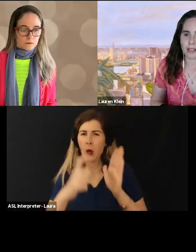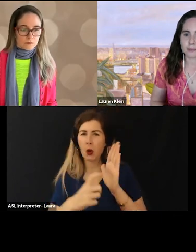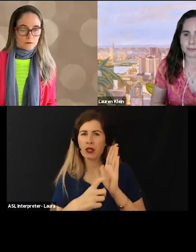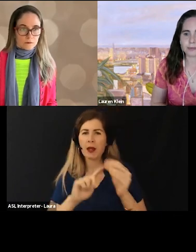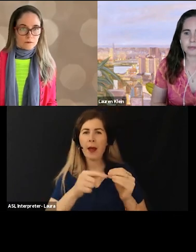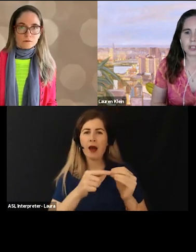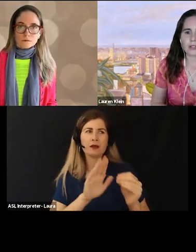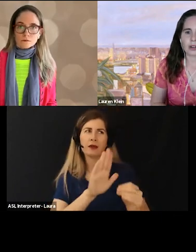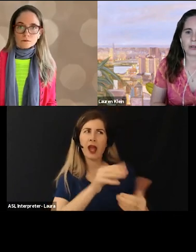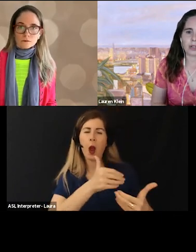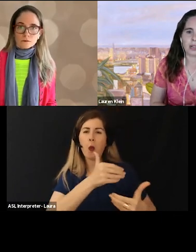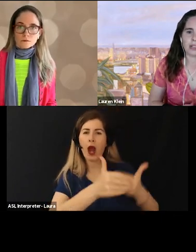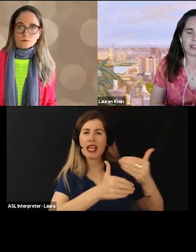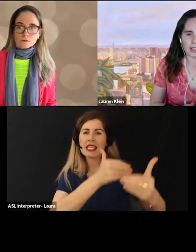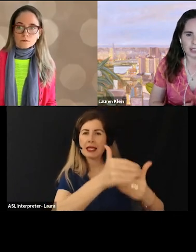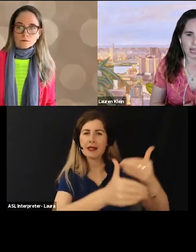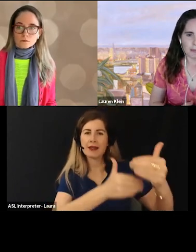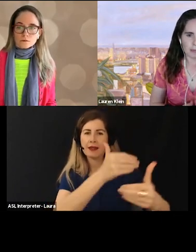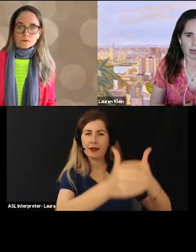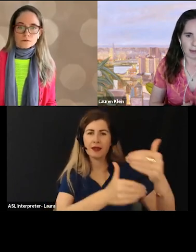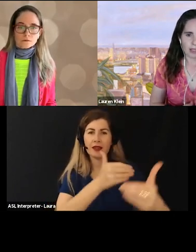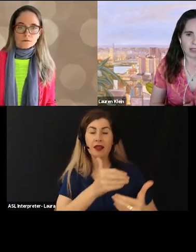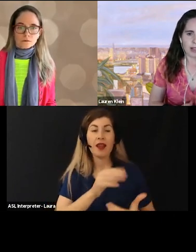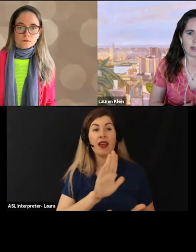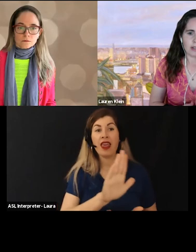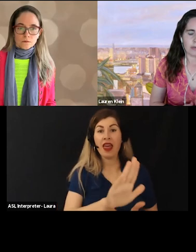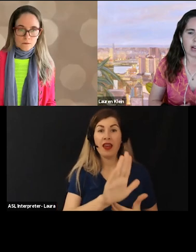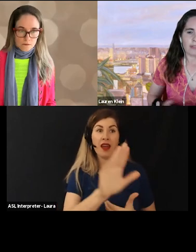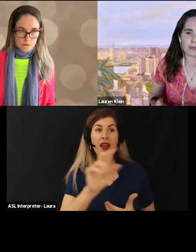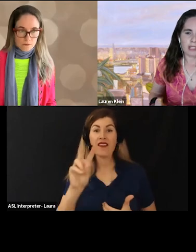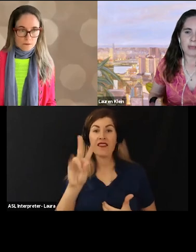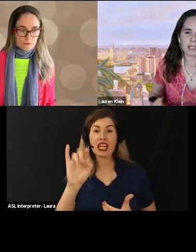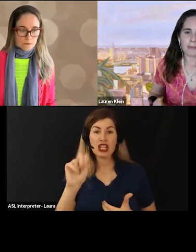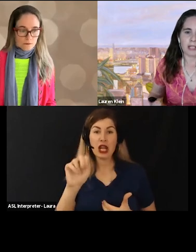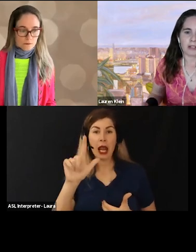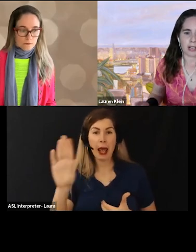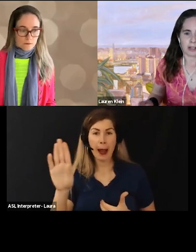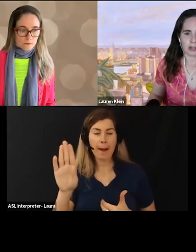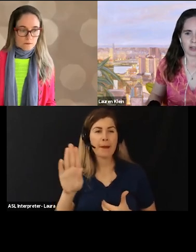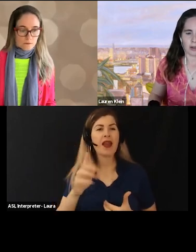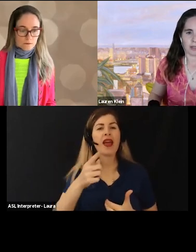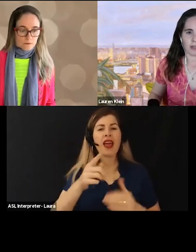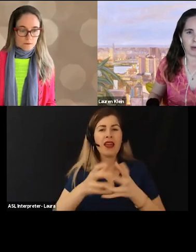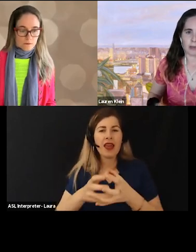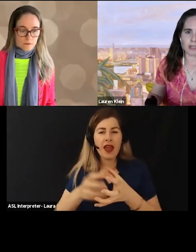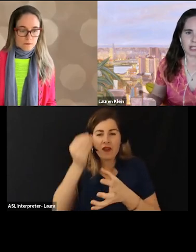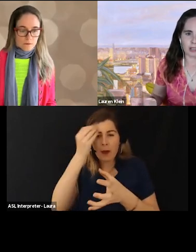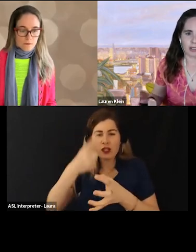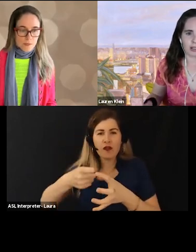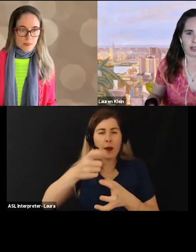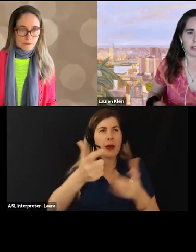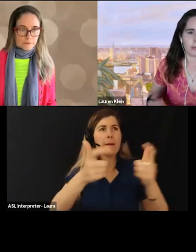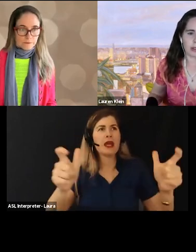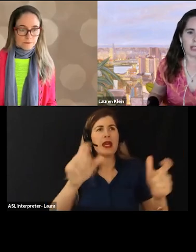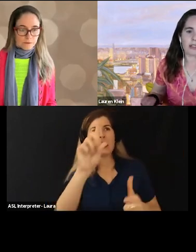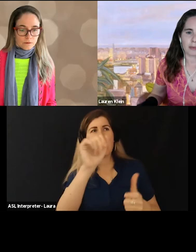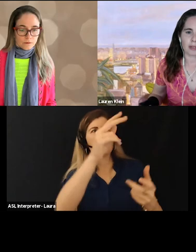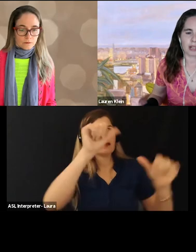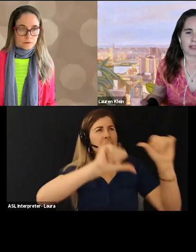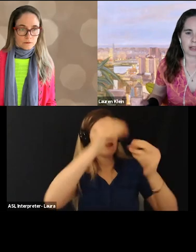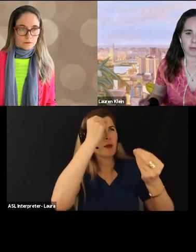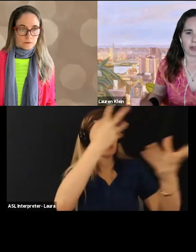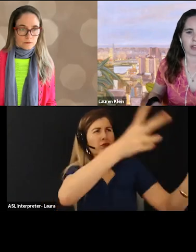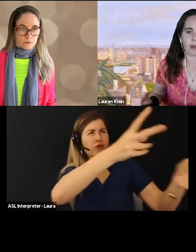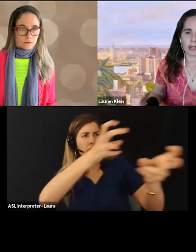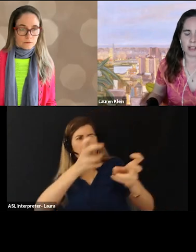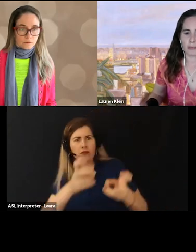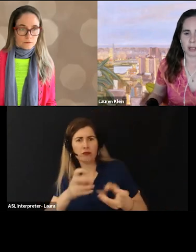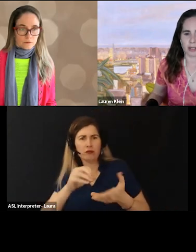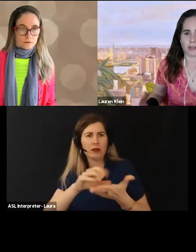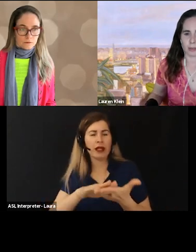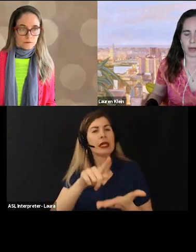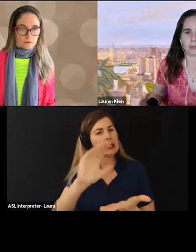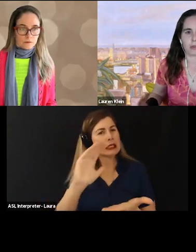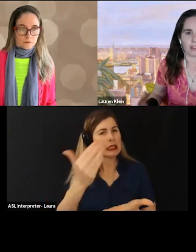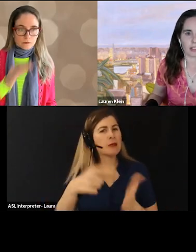So, the eviction labs maps derived from seemingly bigger data. So the map you just take a look at it and you would think that it presents a more comprehensive picture of the problem of eviction and the United States.